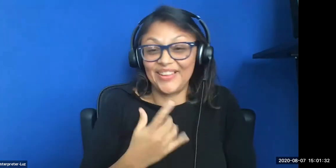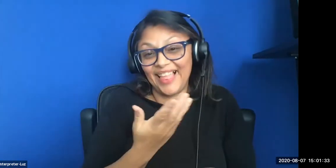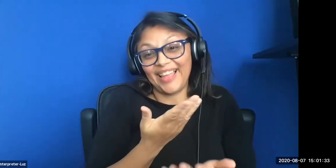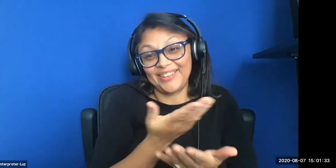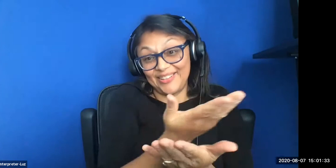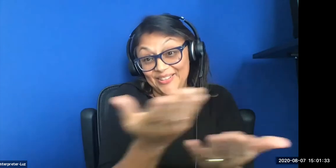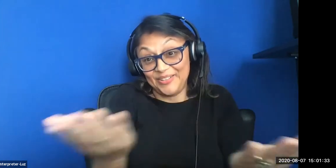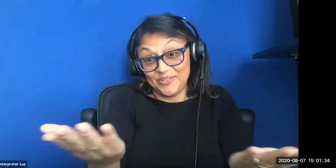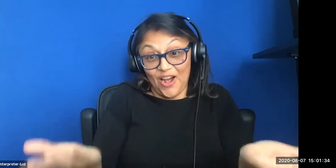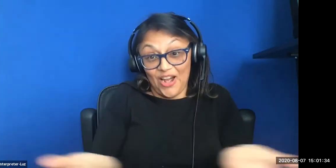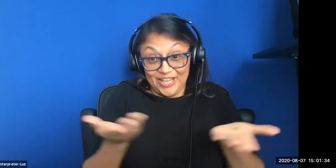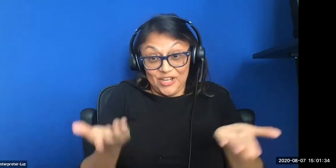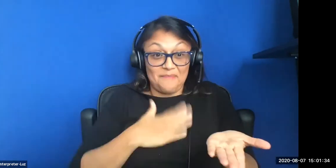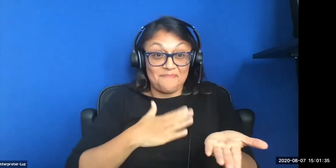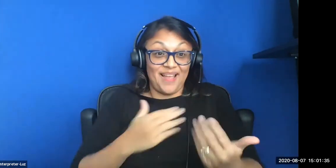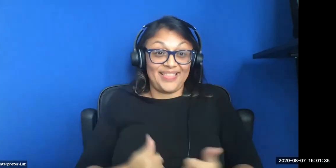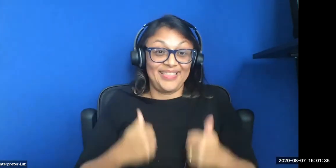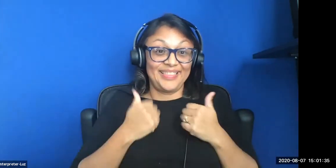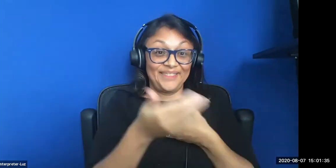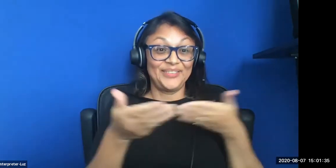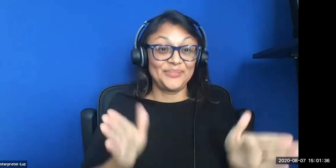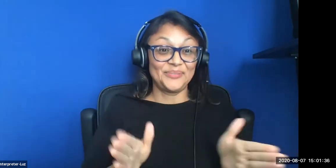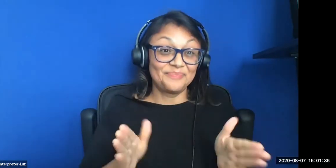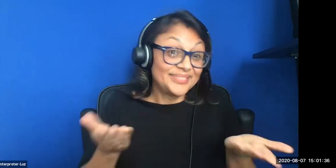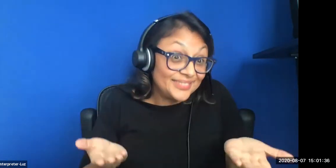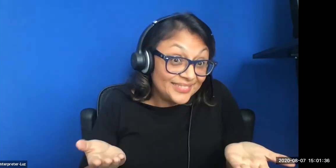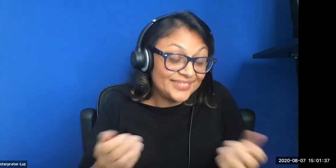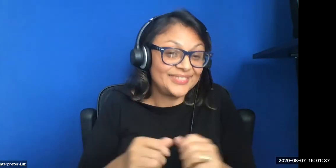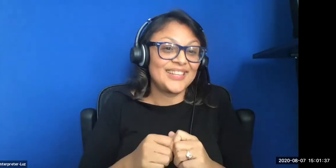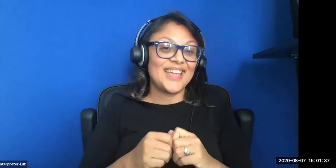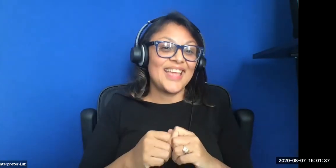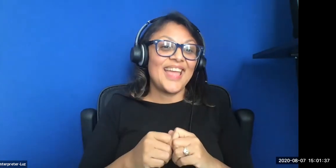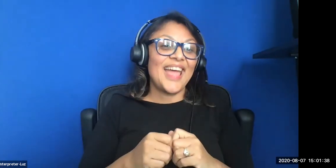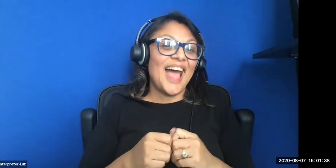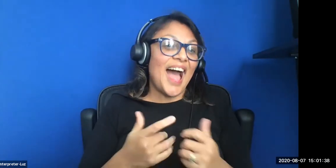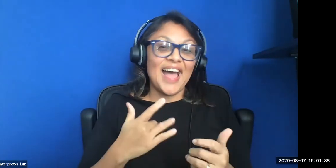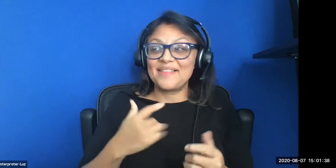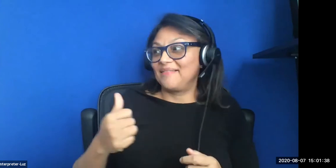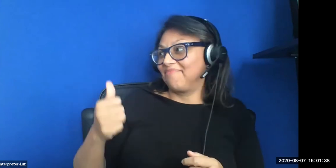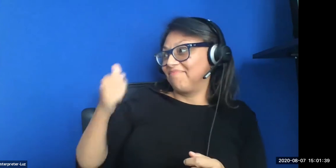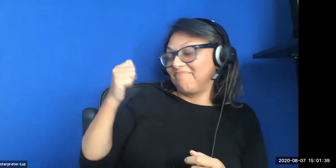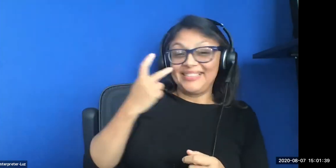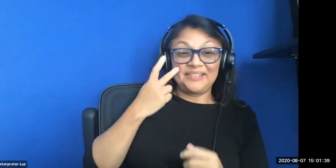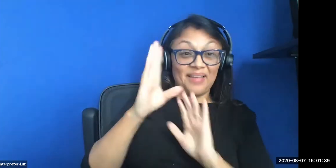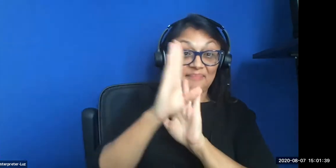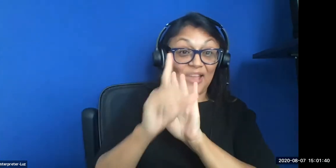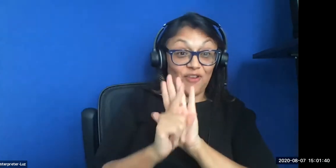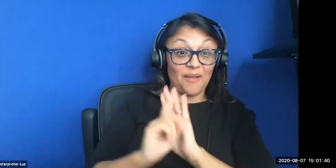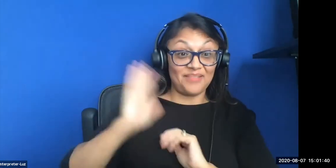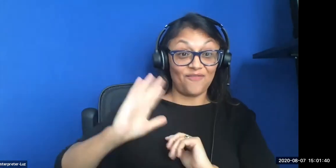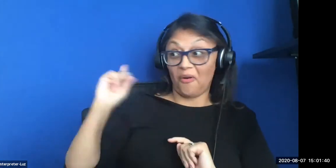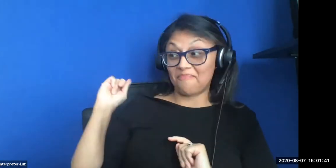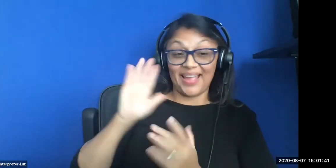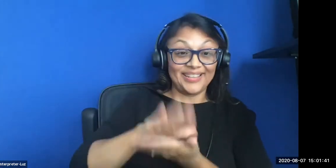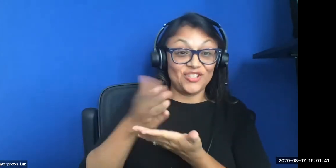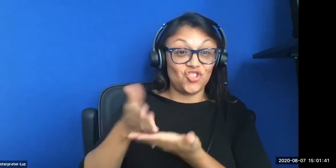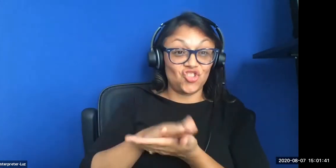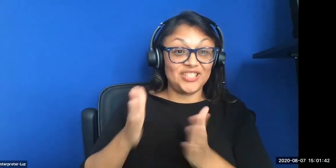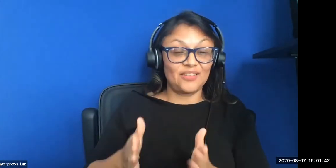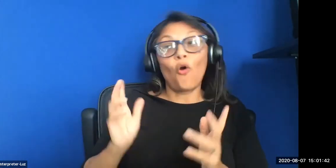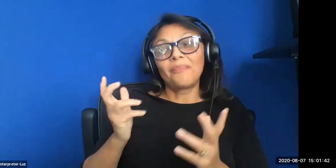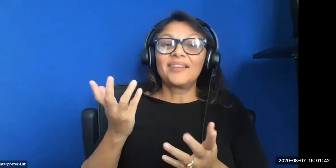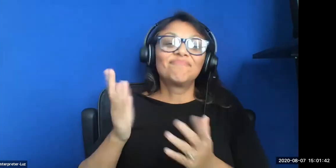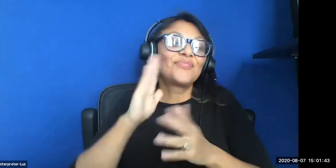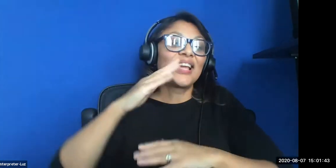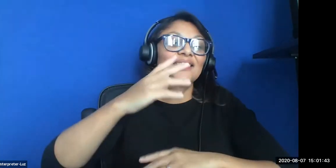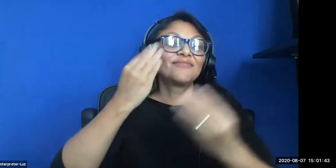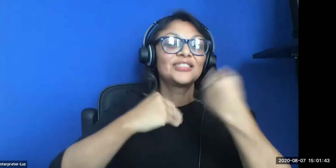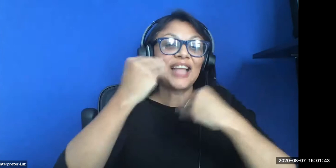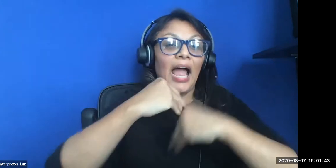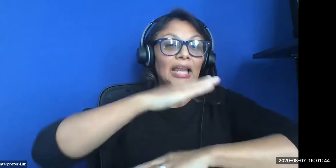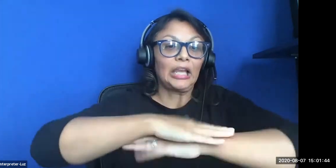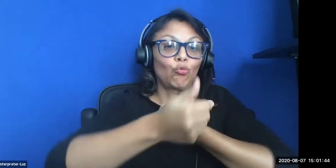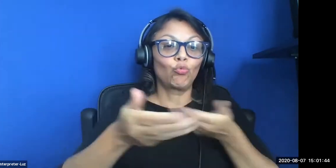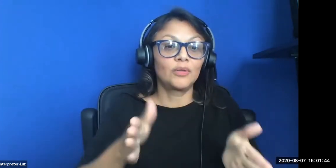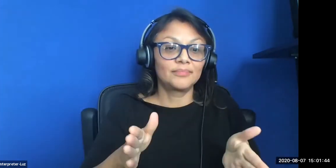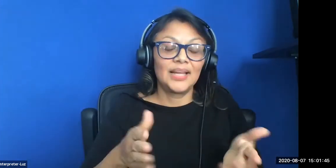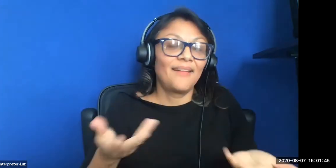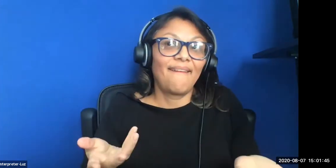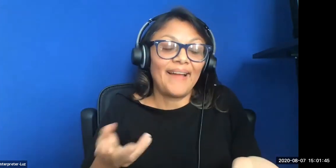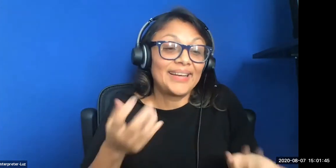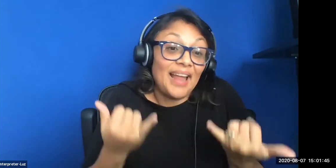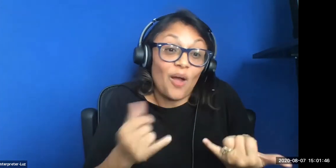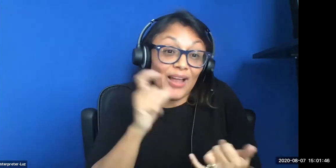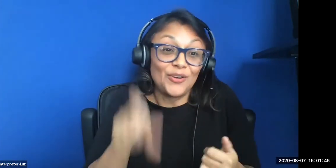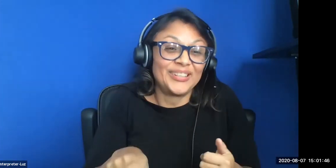Channelle Charest: Living room. I didn't do anything different than I do any other day my background like this used to be my kitchen. And it's like, I don't even or my dining room. I don't need a dining room I need an office because like truly all eat on the coffee table.